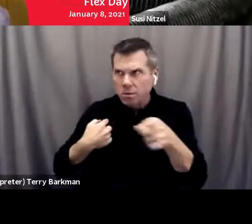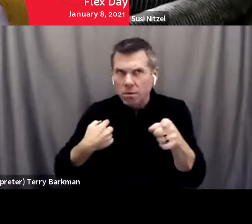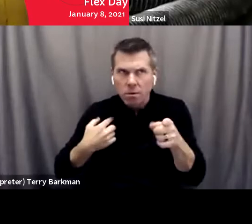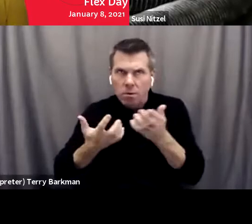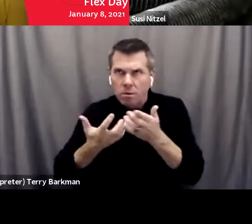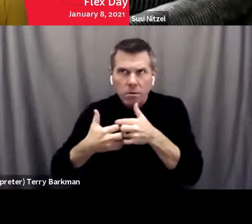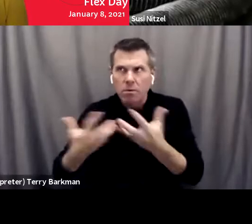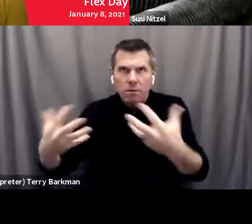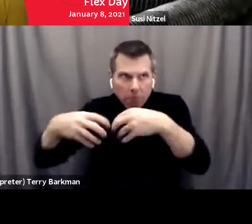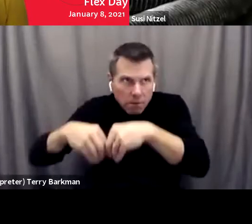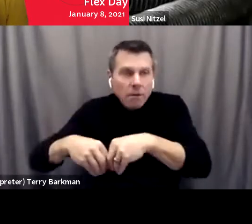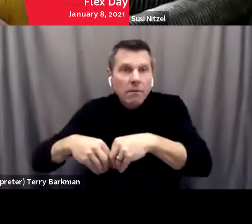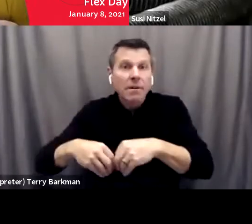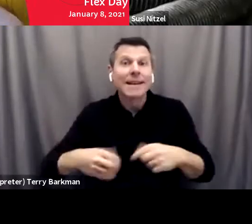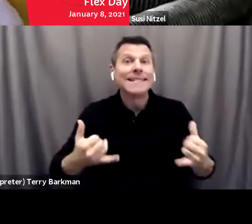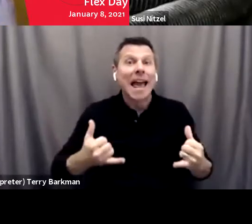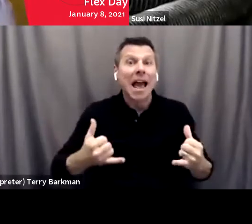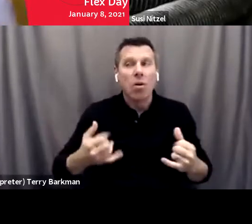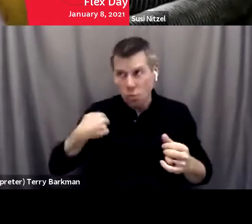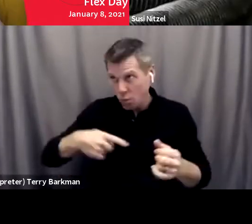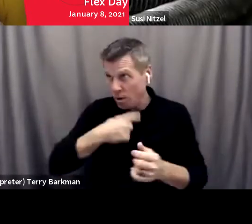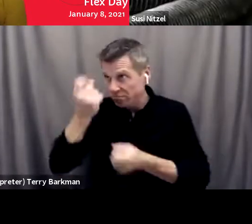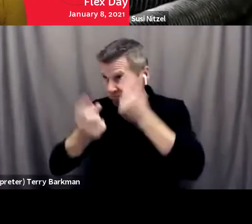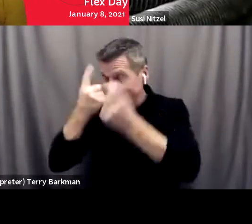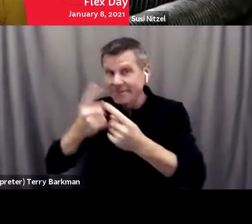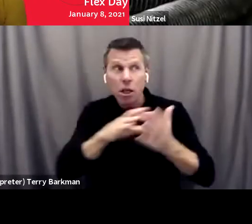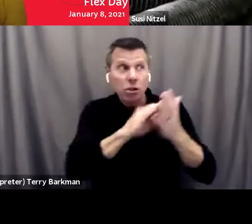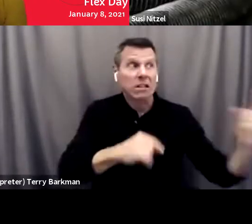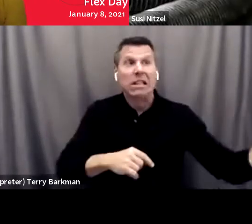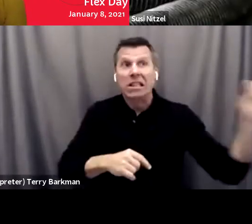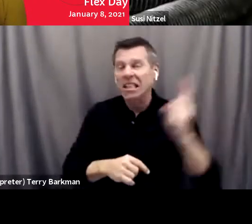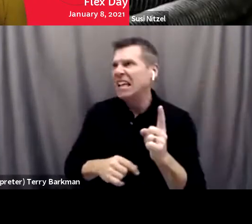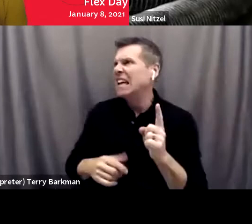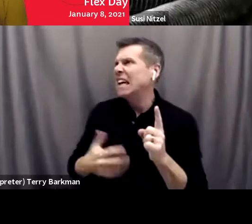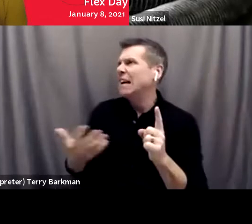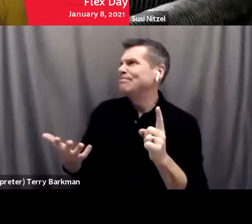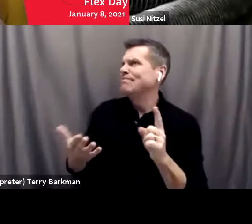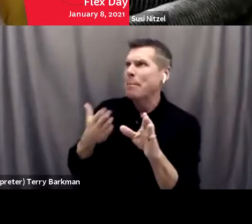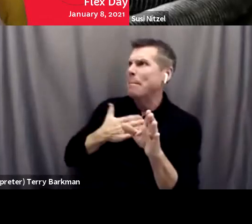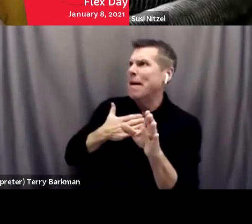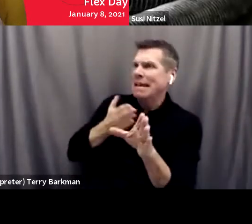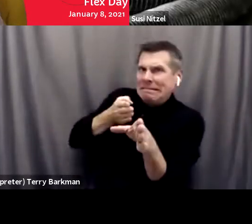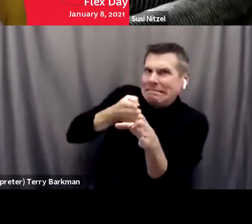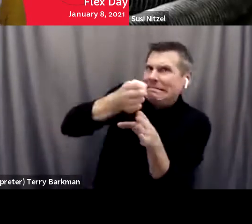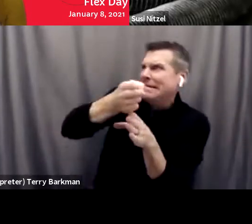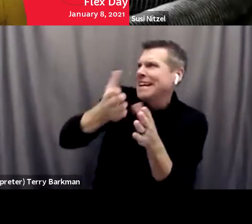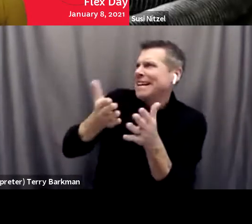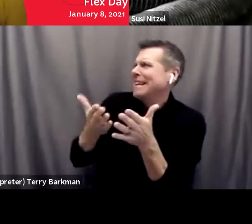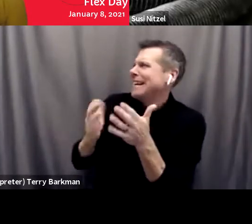student comes in and says, you know, okay, I have to figure out what I want to do as a major and I'm in the culture education and